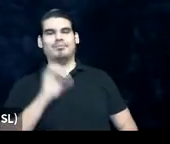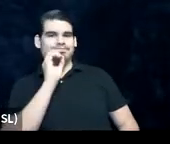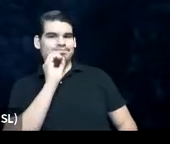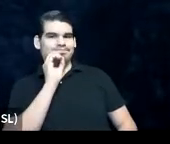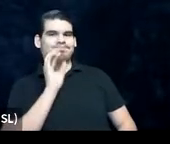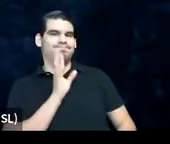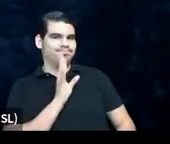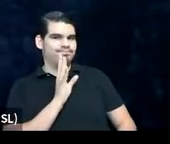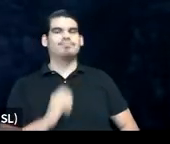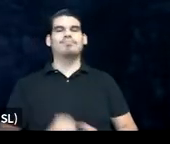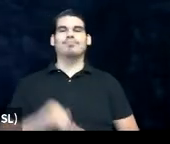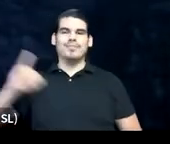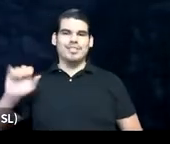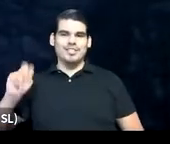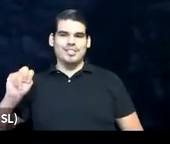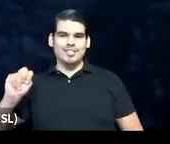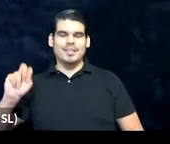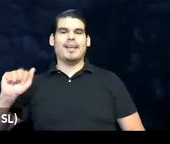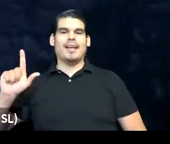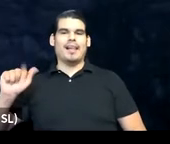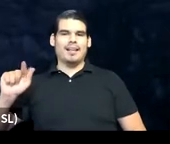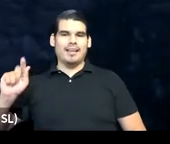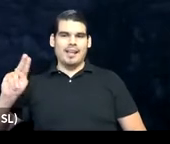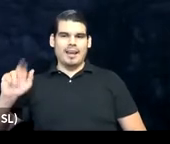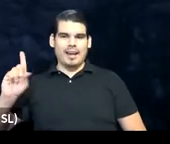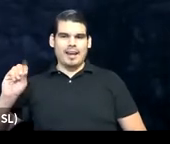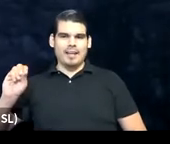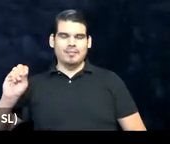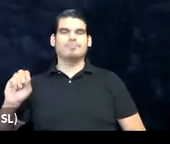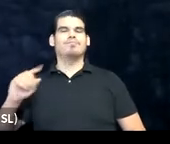The range of topics. Specifically, we discussed. Oh my gosh,